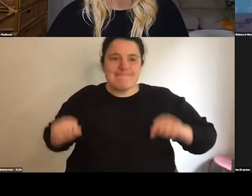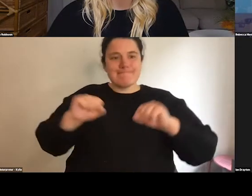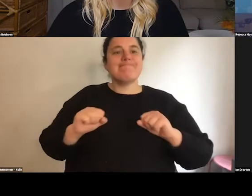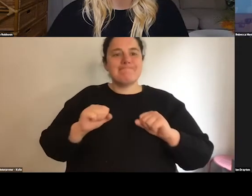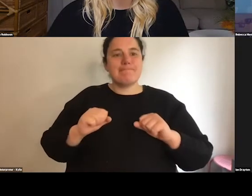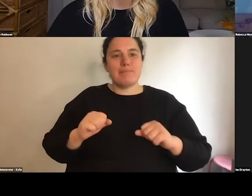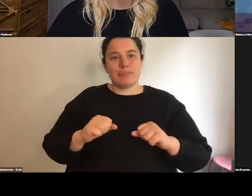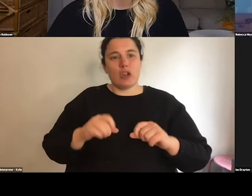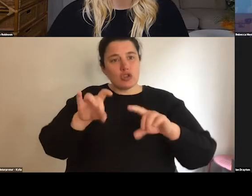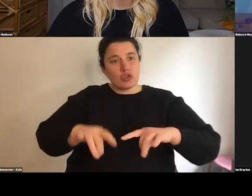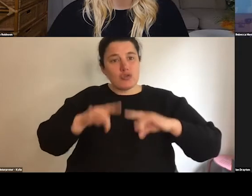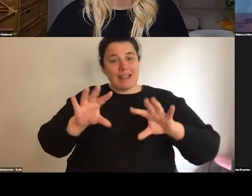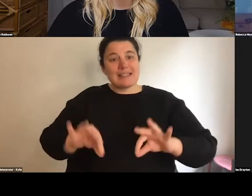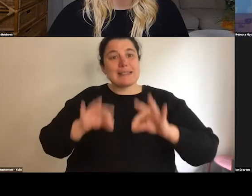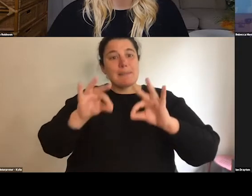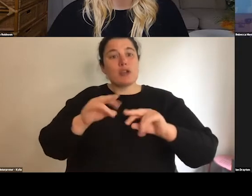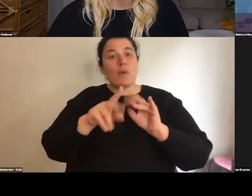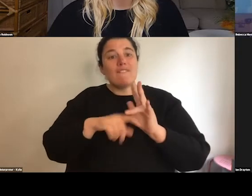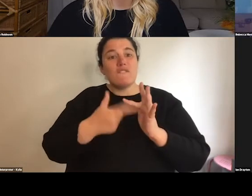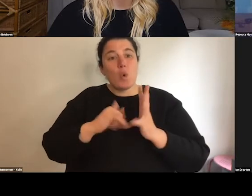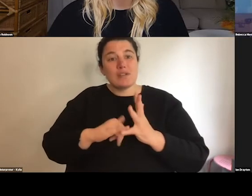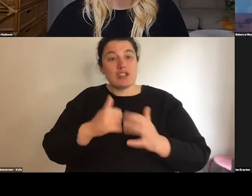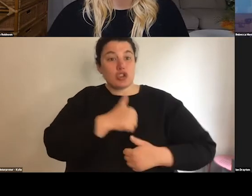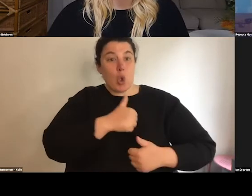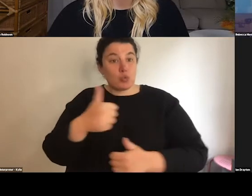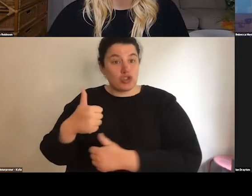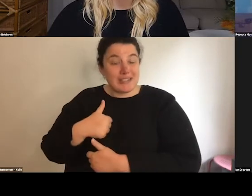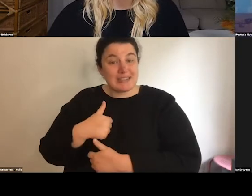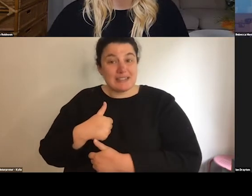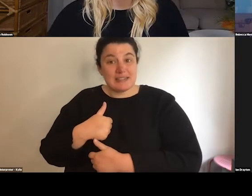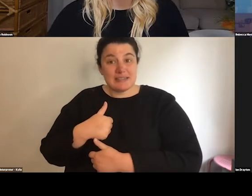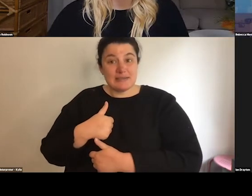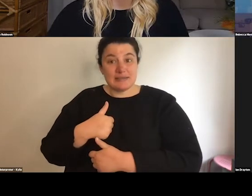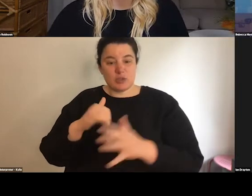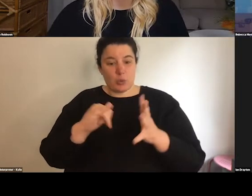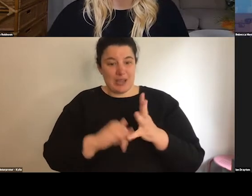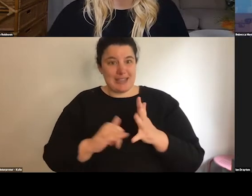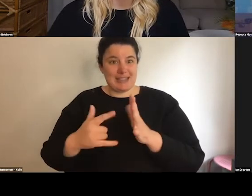forces soldiers have - so SAS soldiers actually take